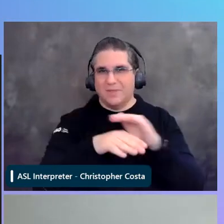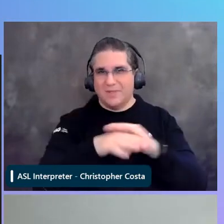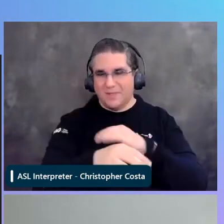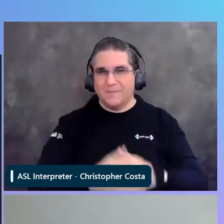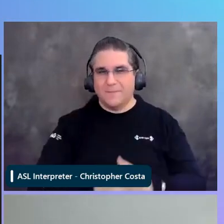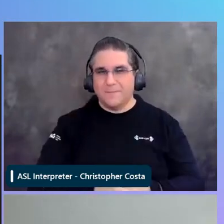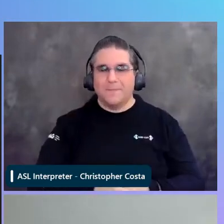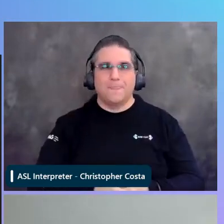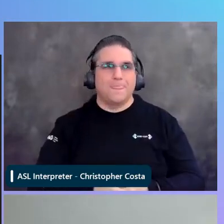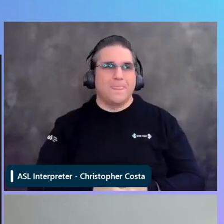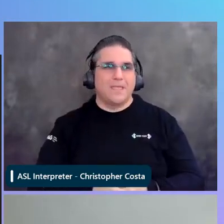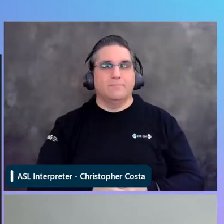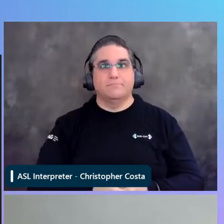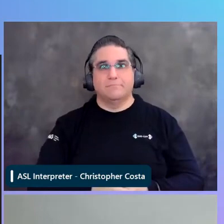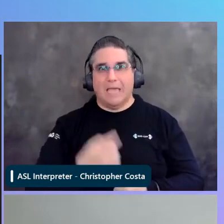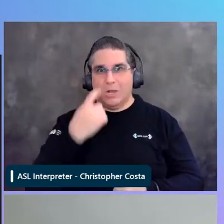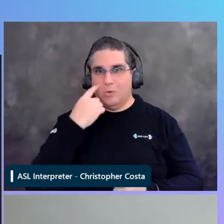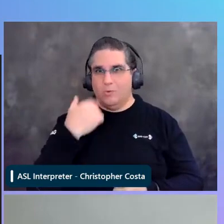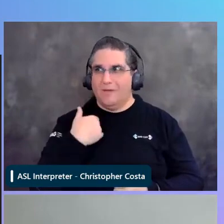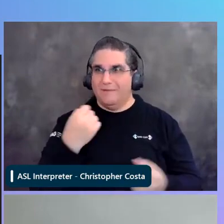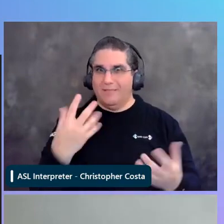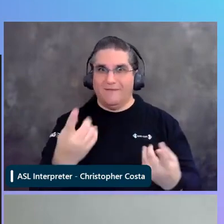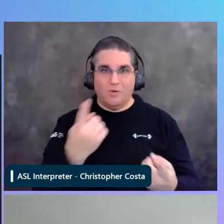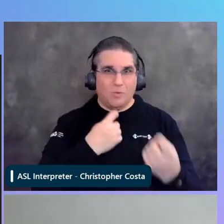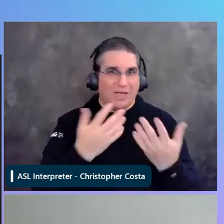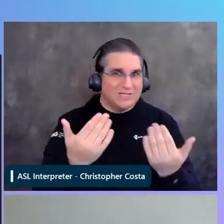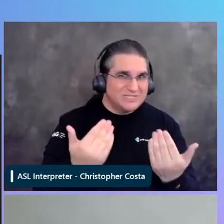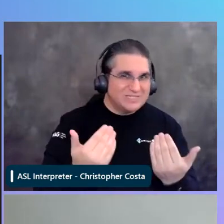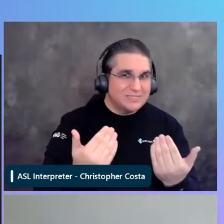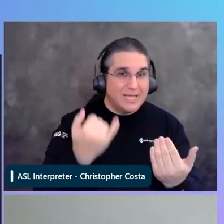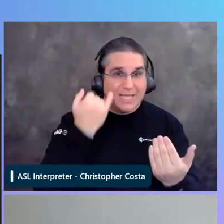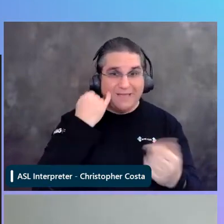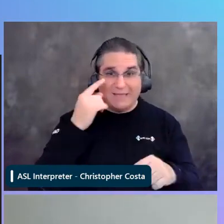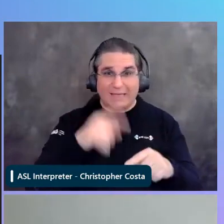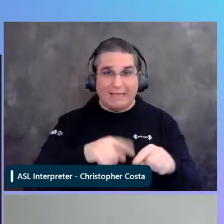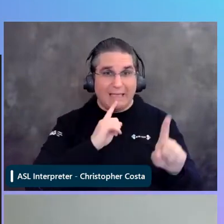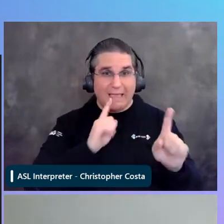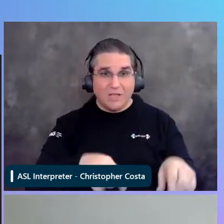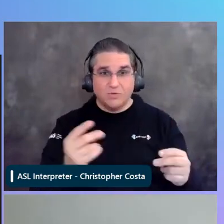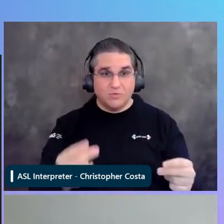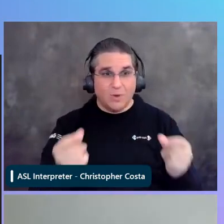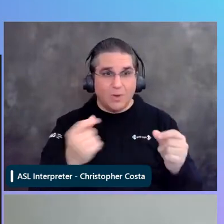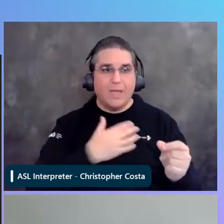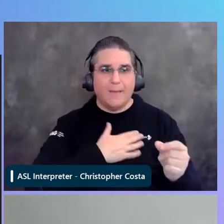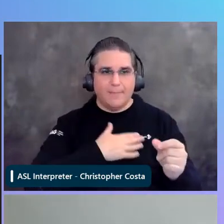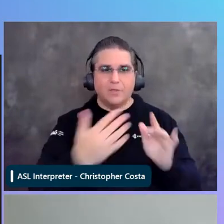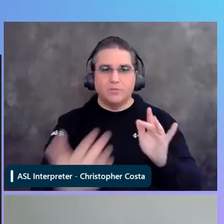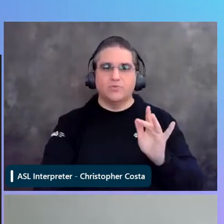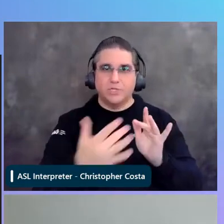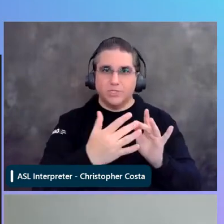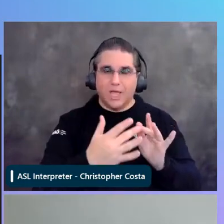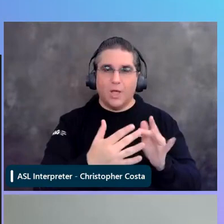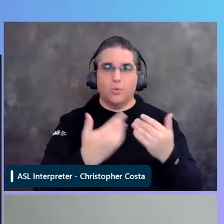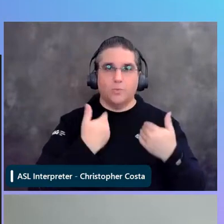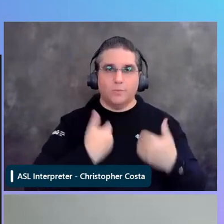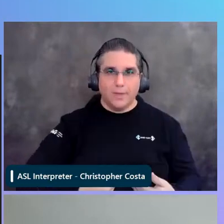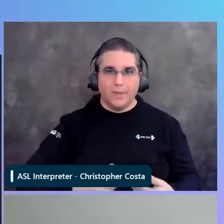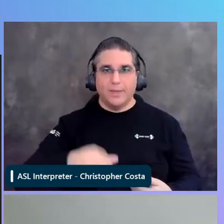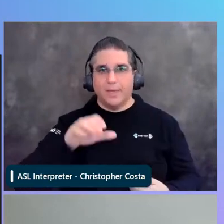You probably have questions if we don't get to your question during this session, feel free